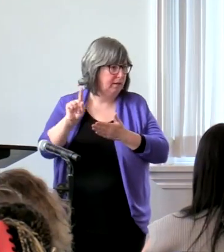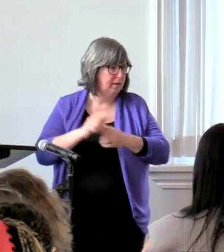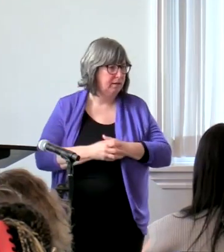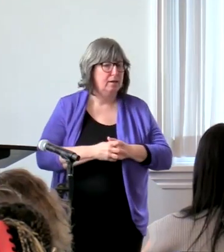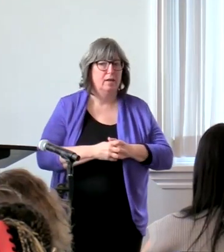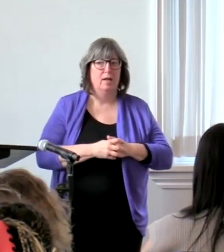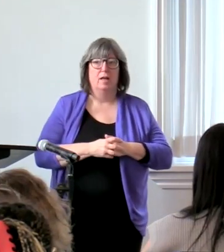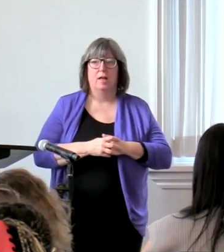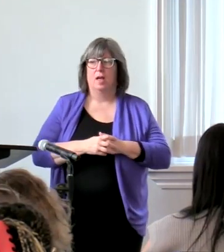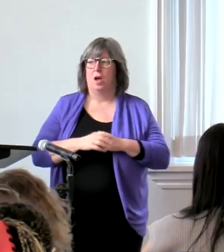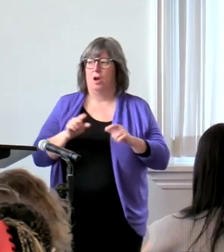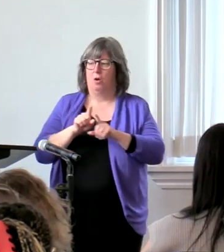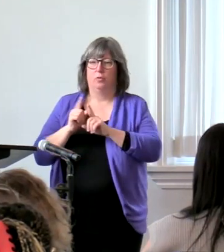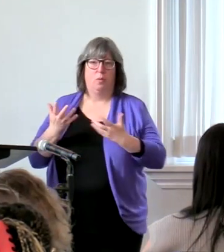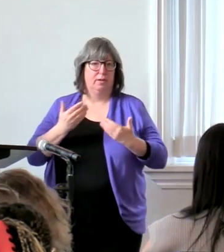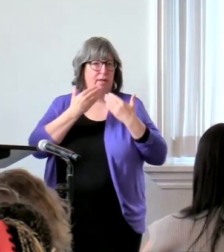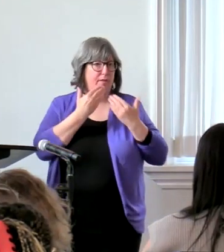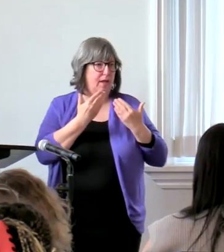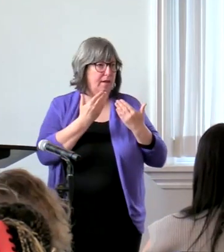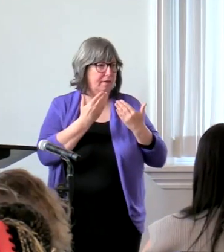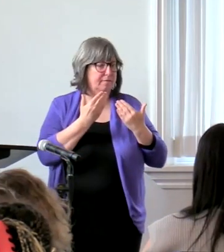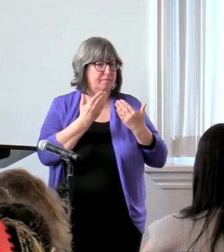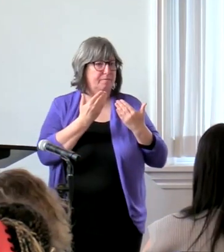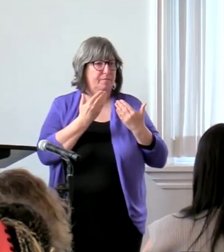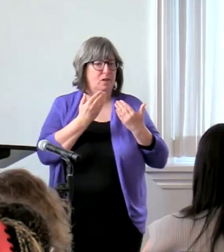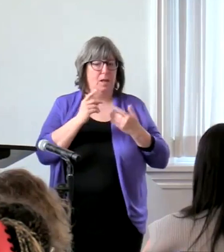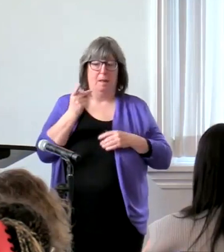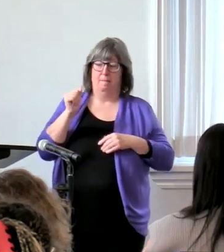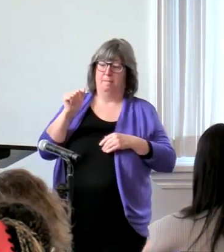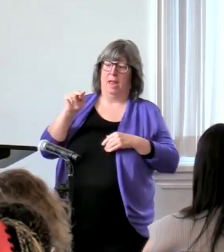And I would love to also thank on behalf of the PAANS committee